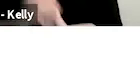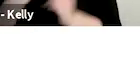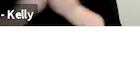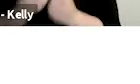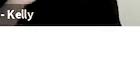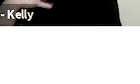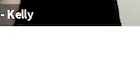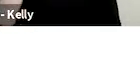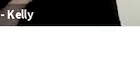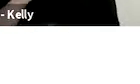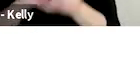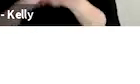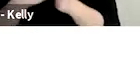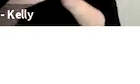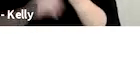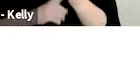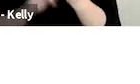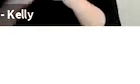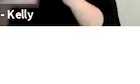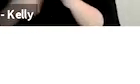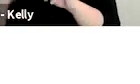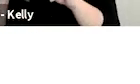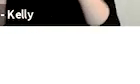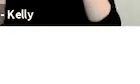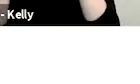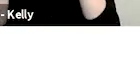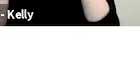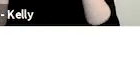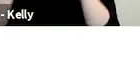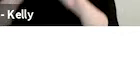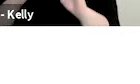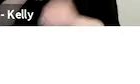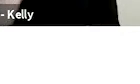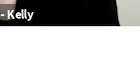the skill set of the teachers, educators aren't going to be skilled in all areas, they're going to